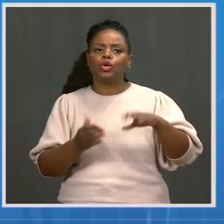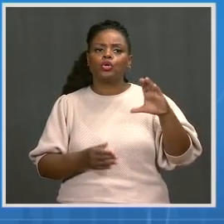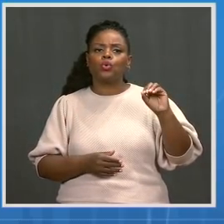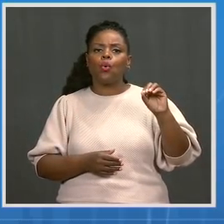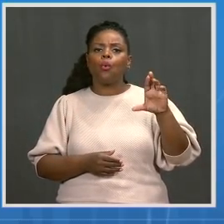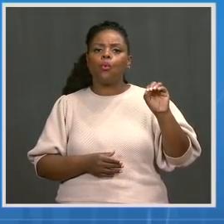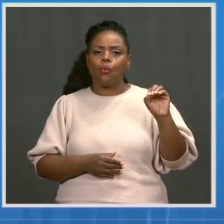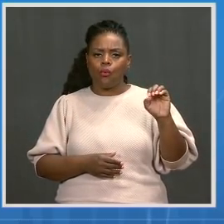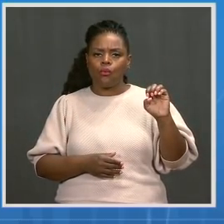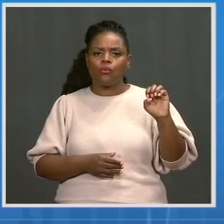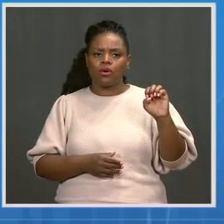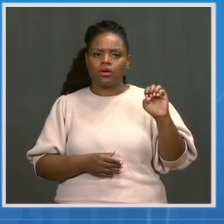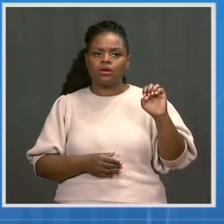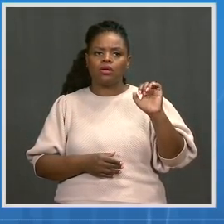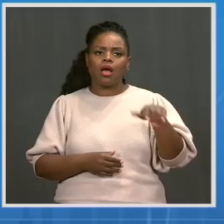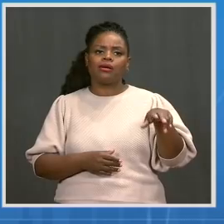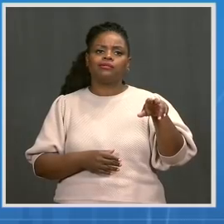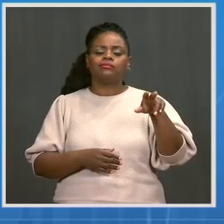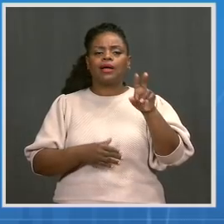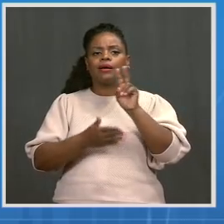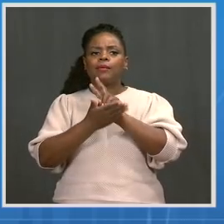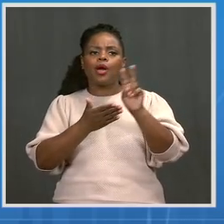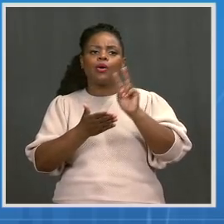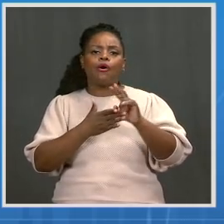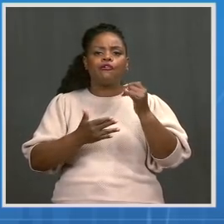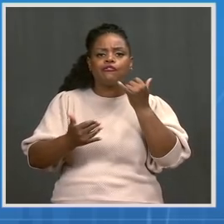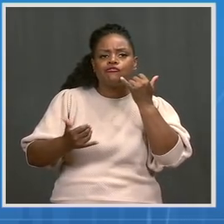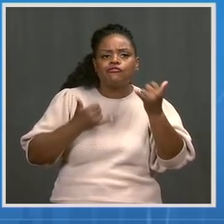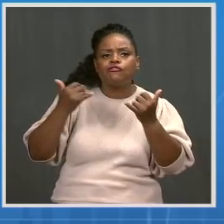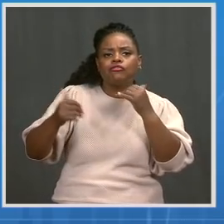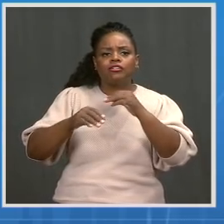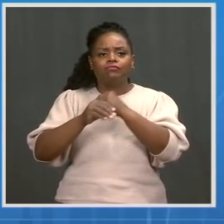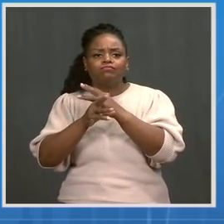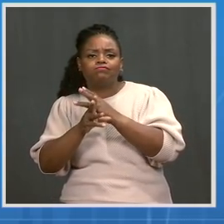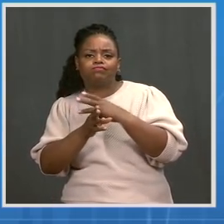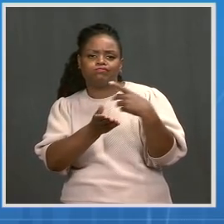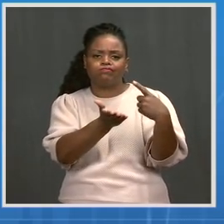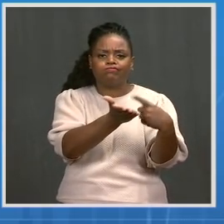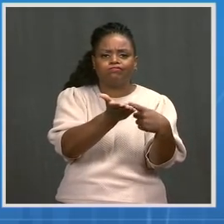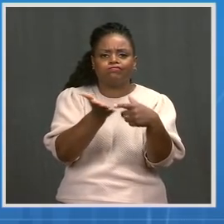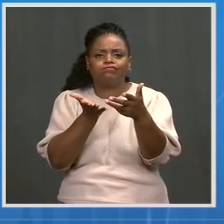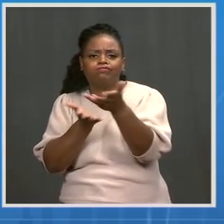to learn best practices and hear from their peers about how they can talk to friends, family members,